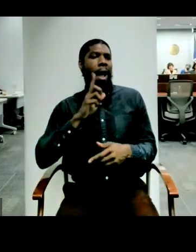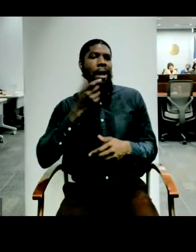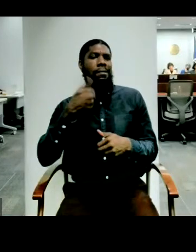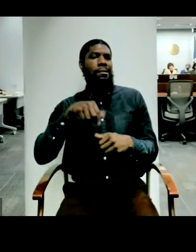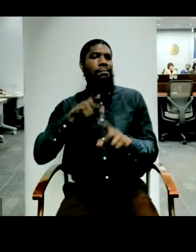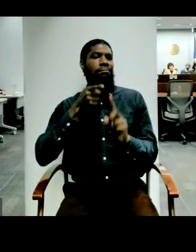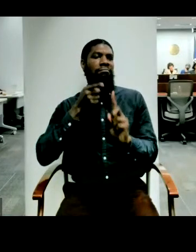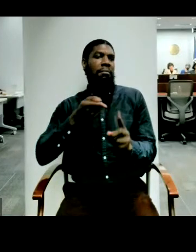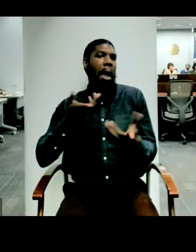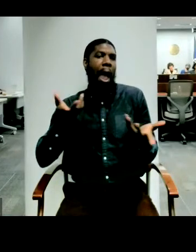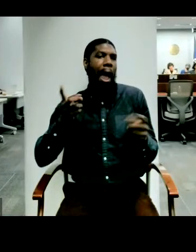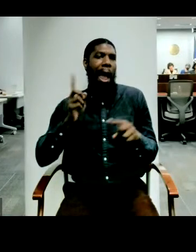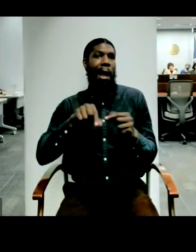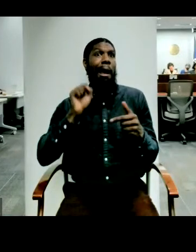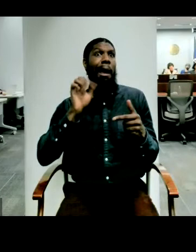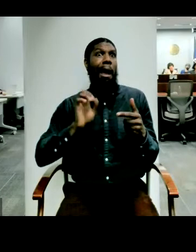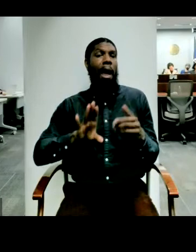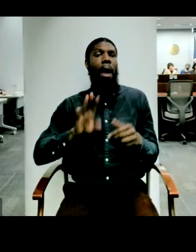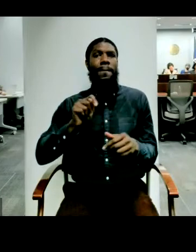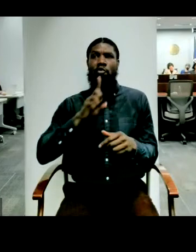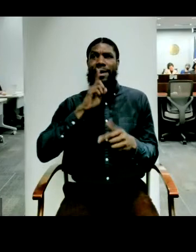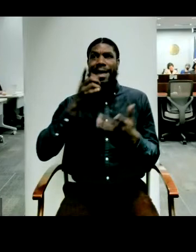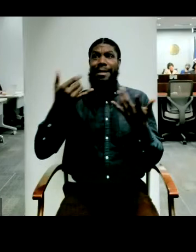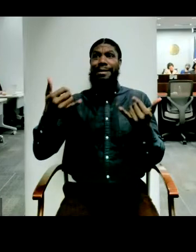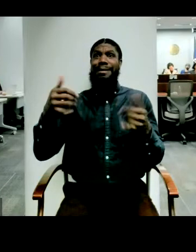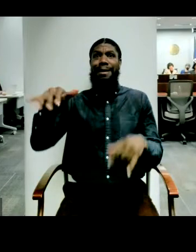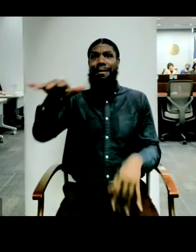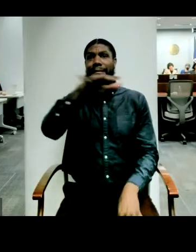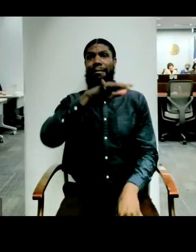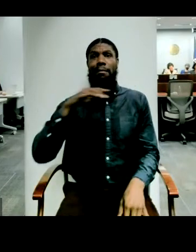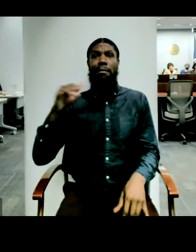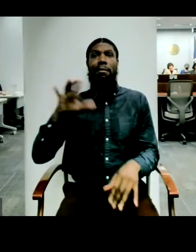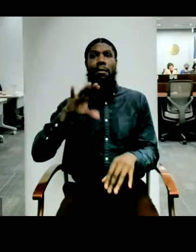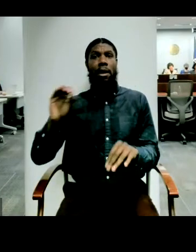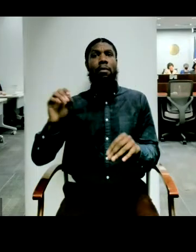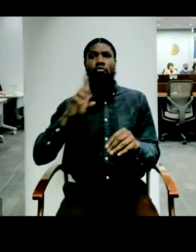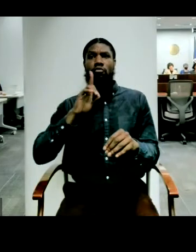we have a reality today that companies have people working remotely and companies,